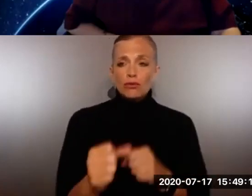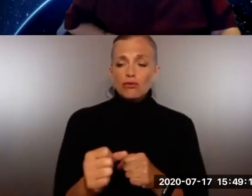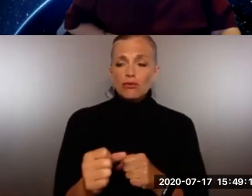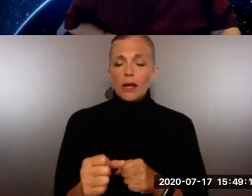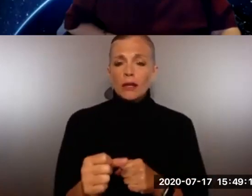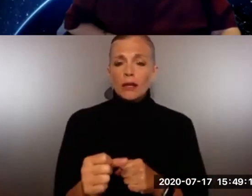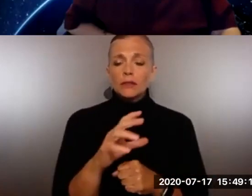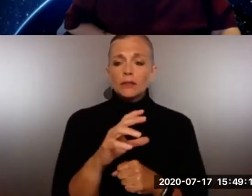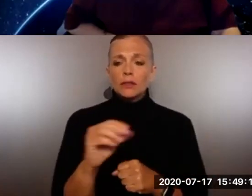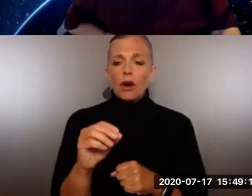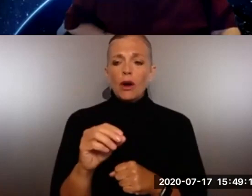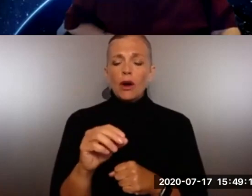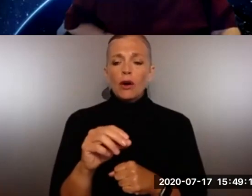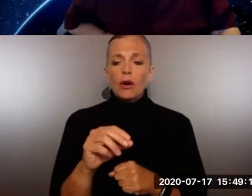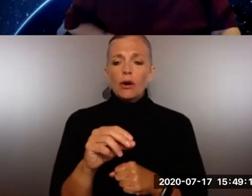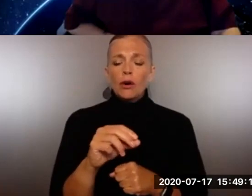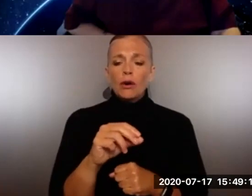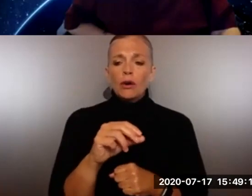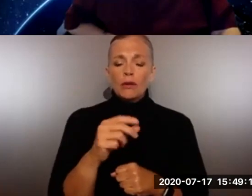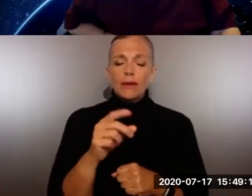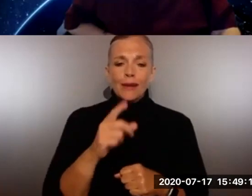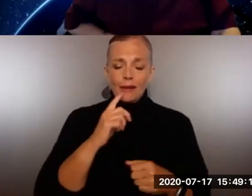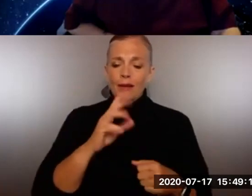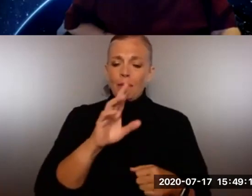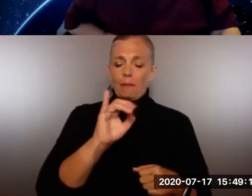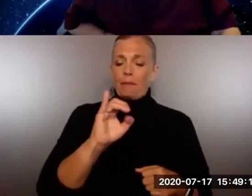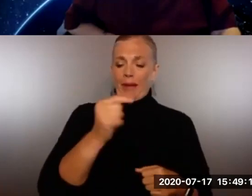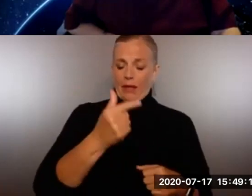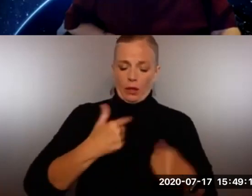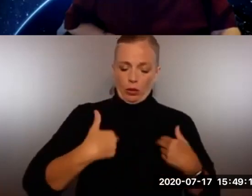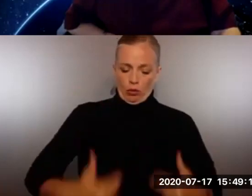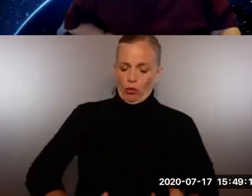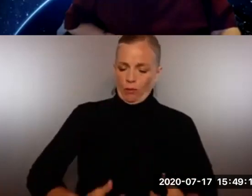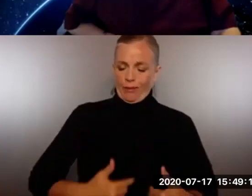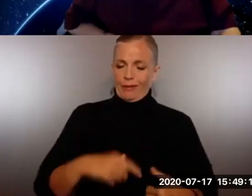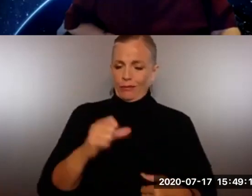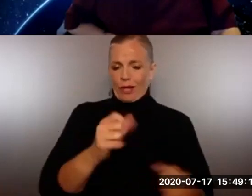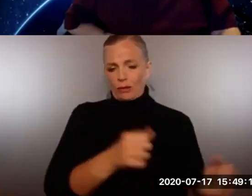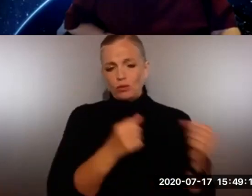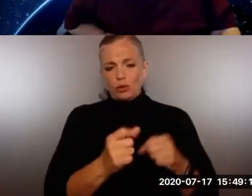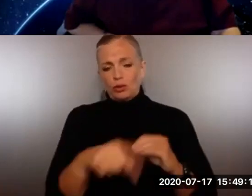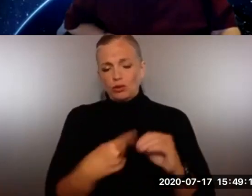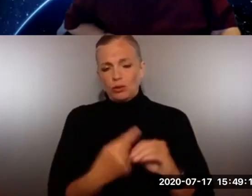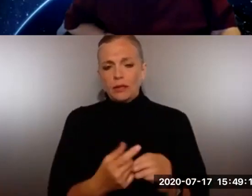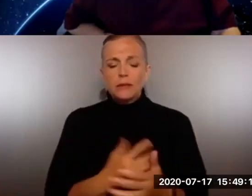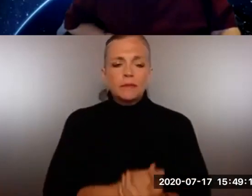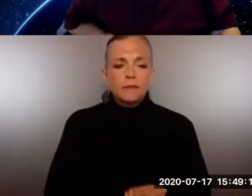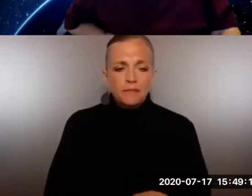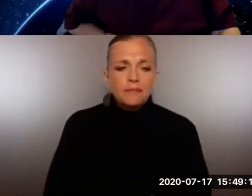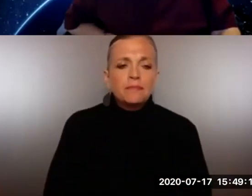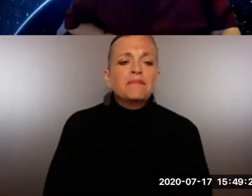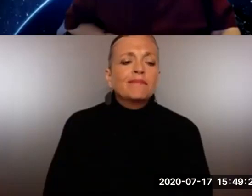what being Heumann is all about. I am eager and excited for each of you